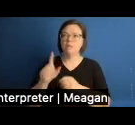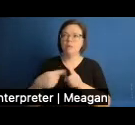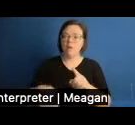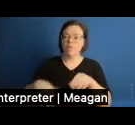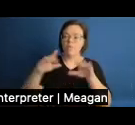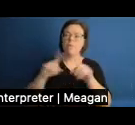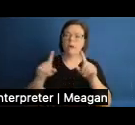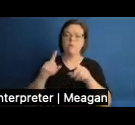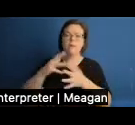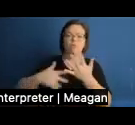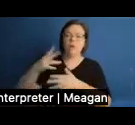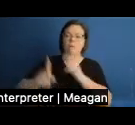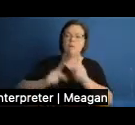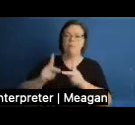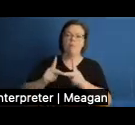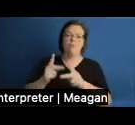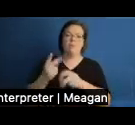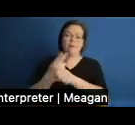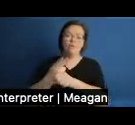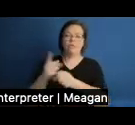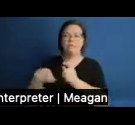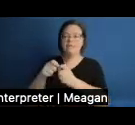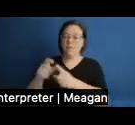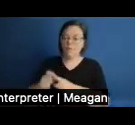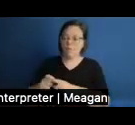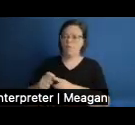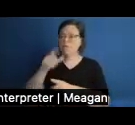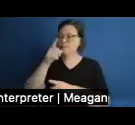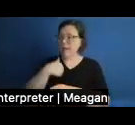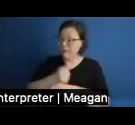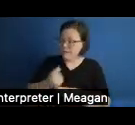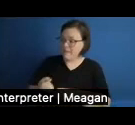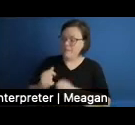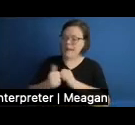I loved who used certain words, and then how that meshes into my own vocabulary.